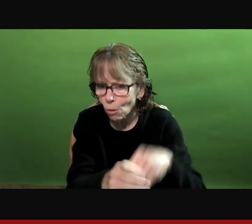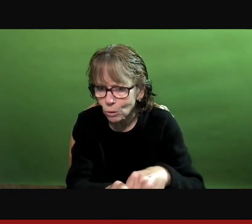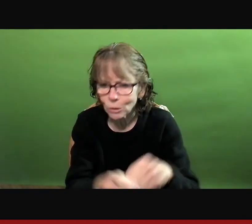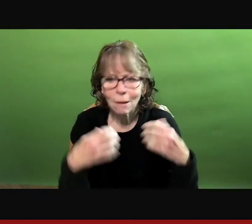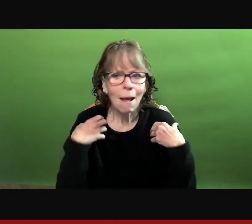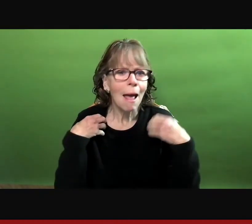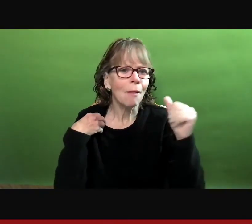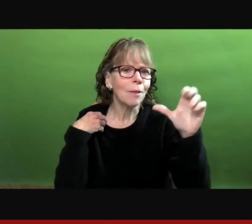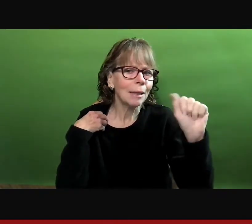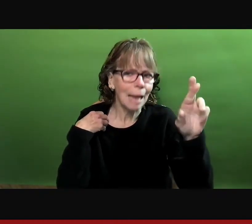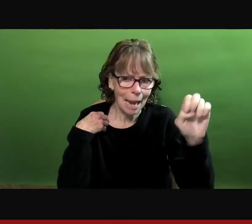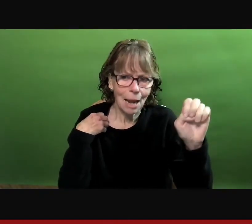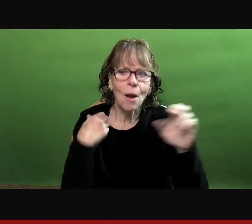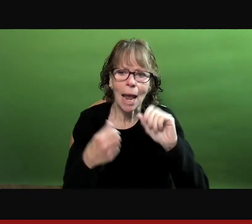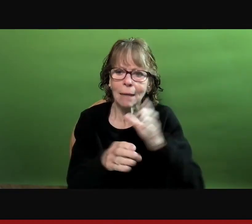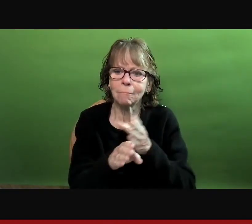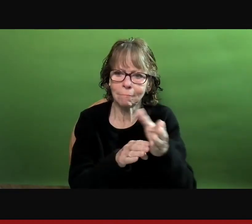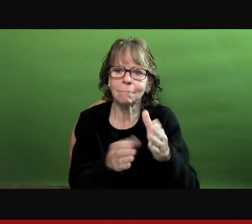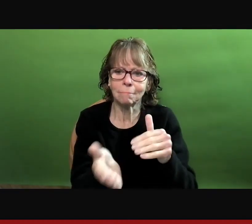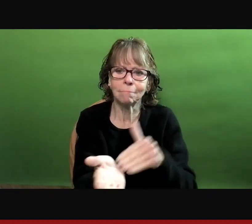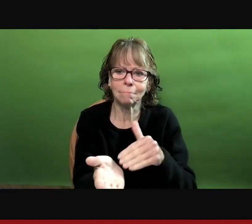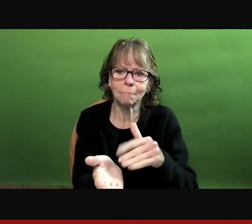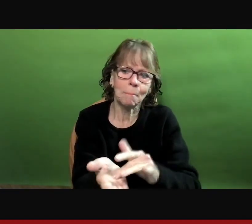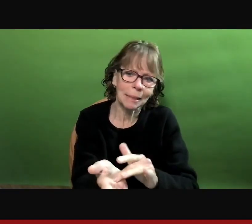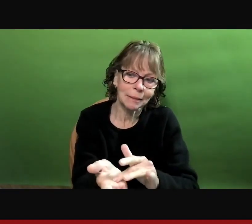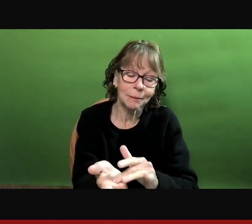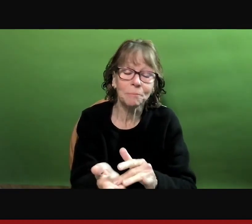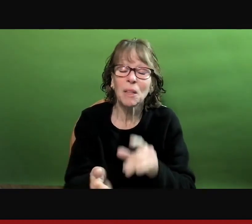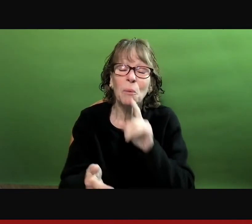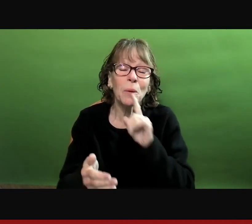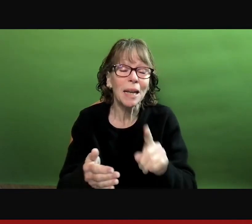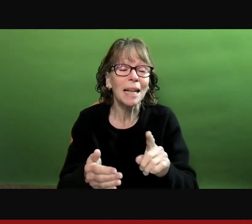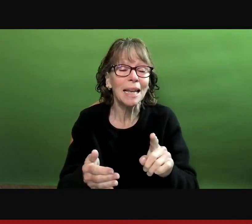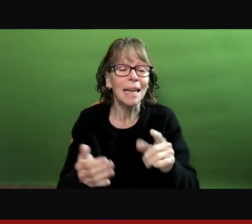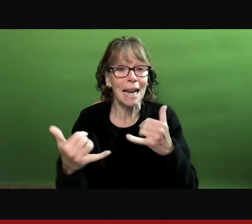much reason to hope the landscape is so much richer in 2024 than in